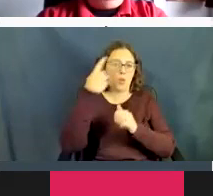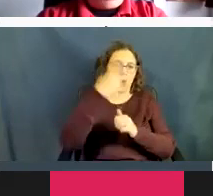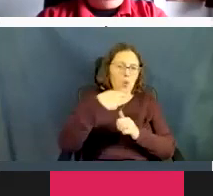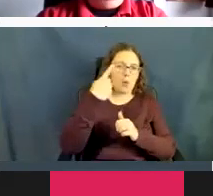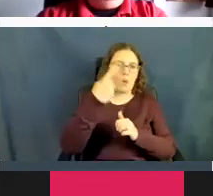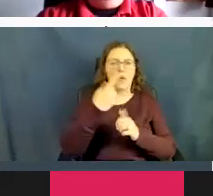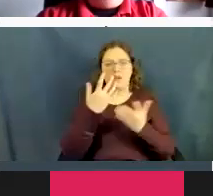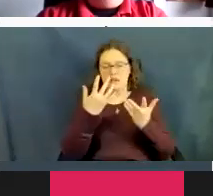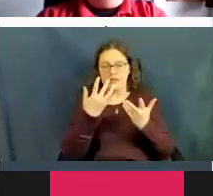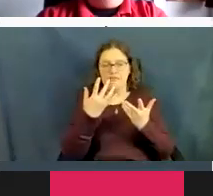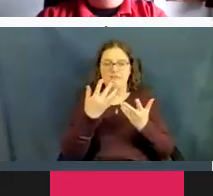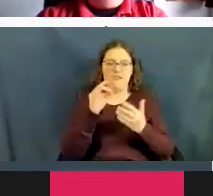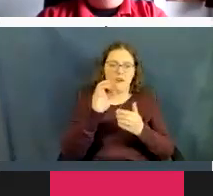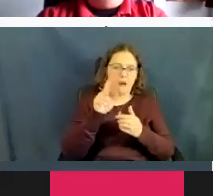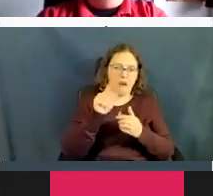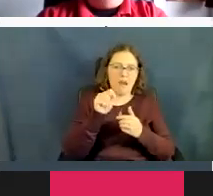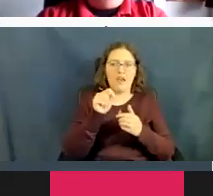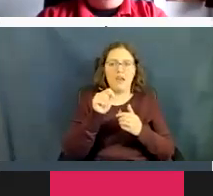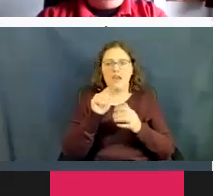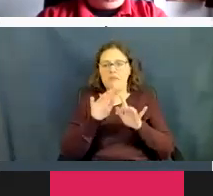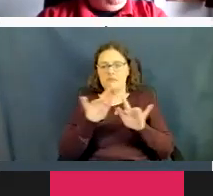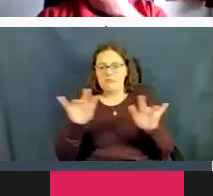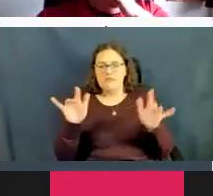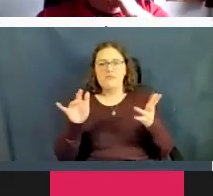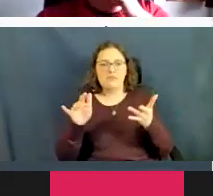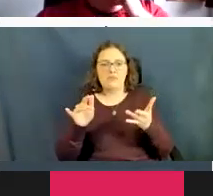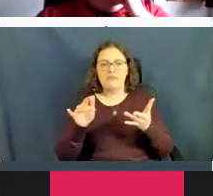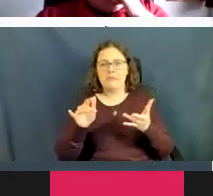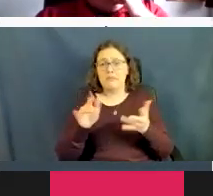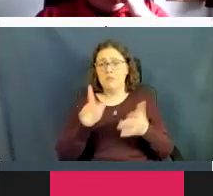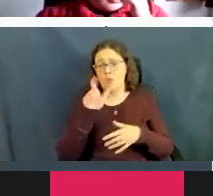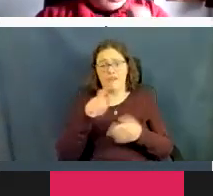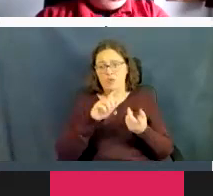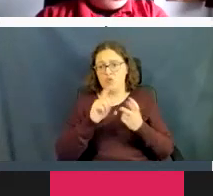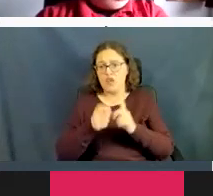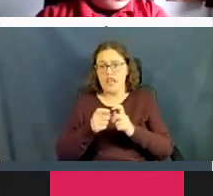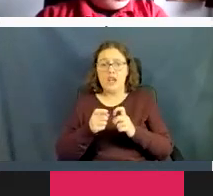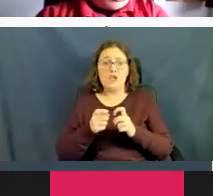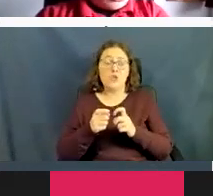That's what has the White House and everything, you can change the colors.